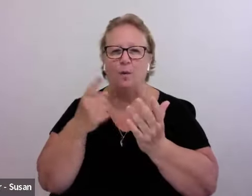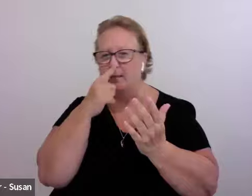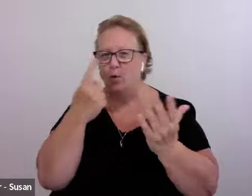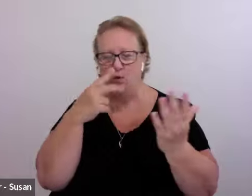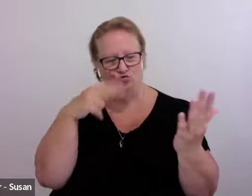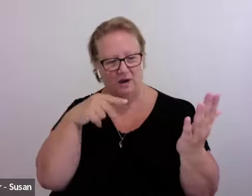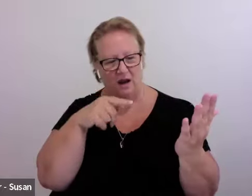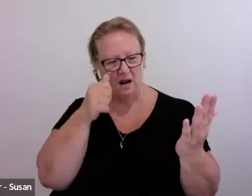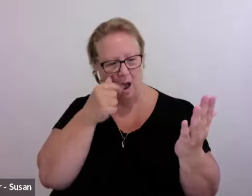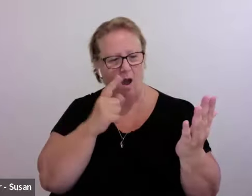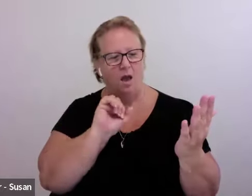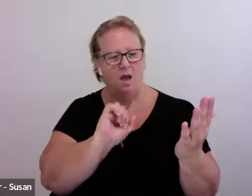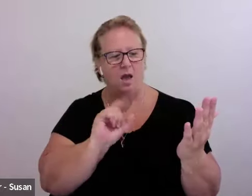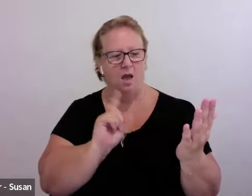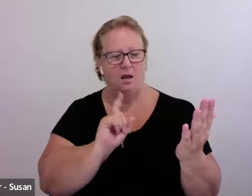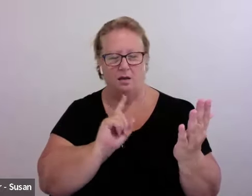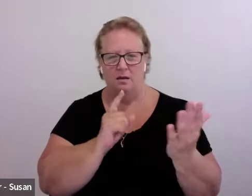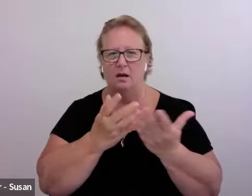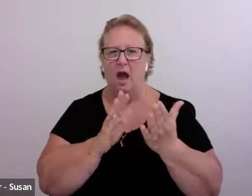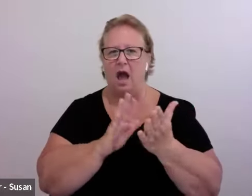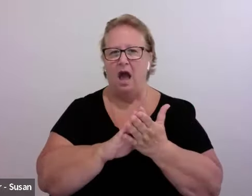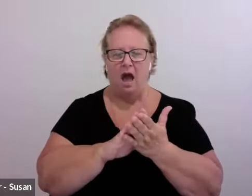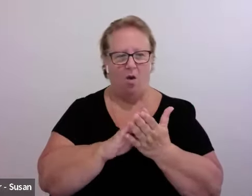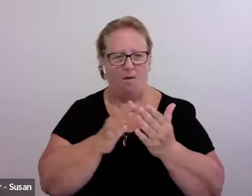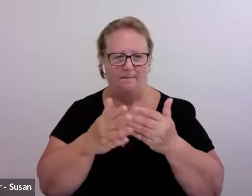in the application? CATHERINE: Roles should be